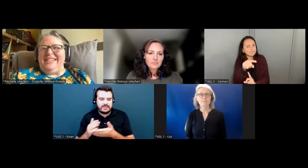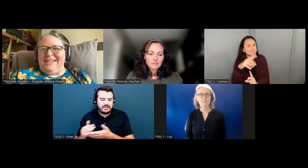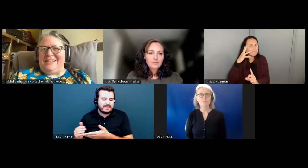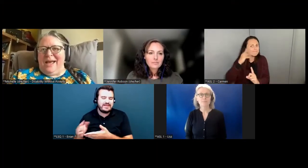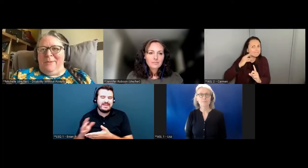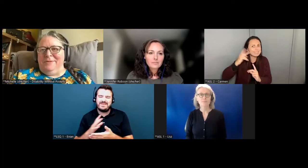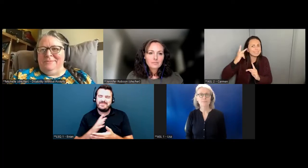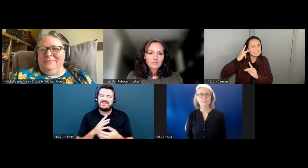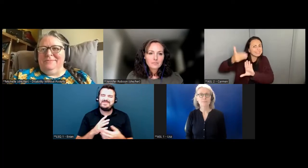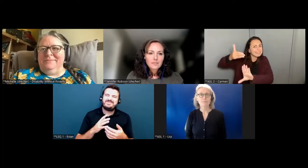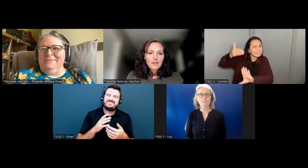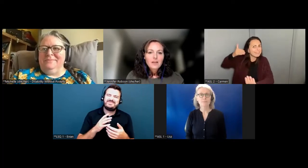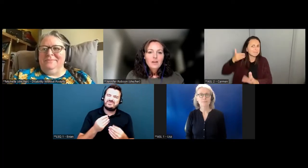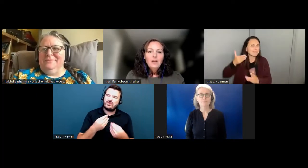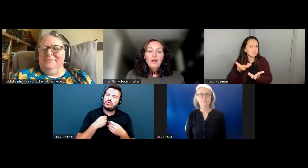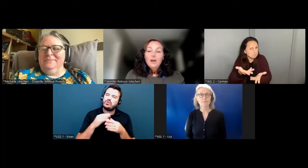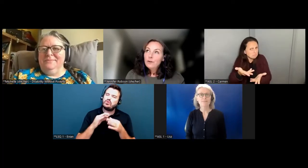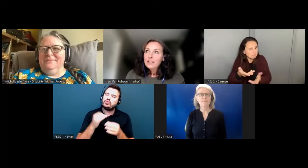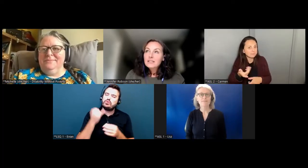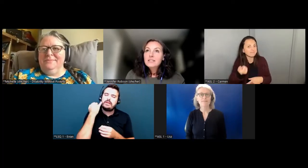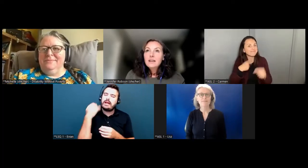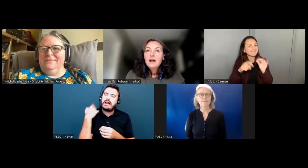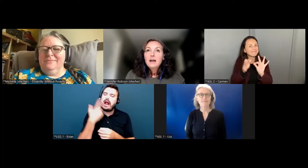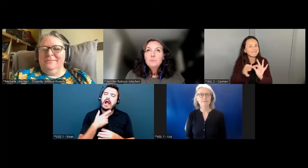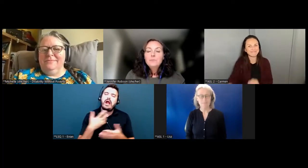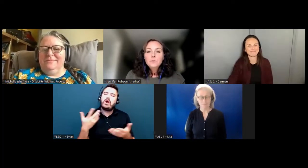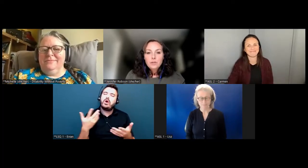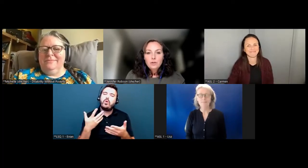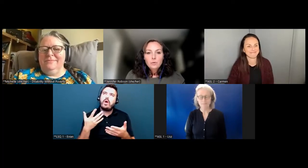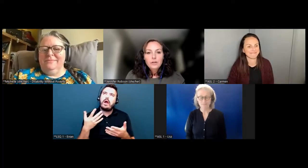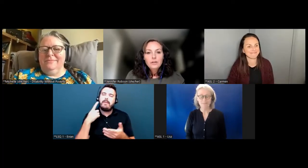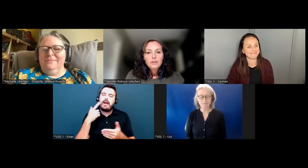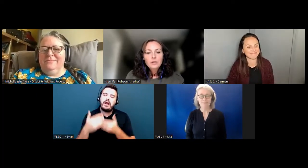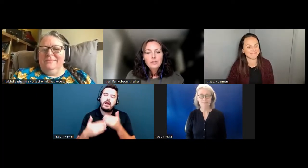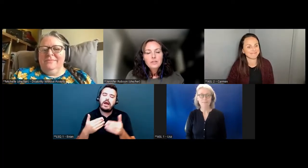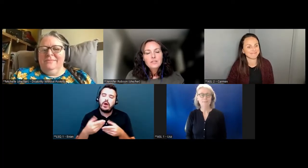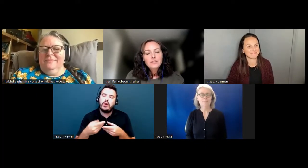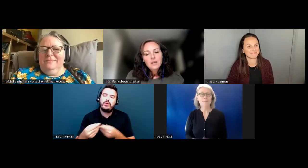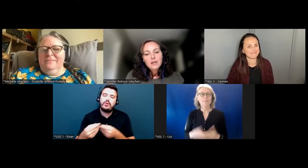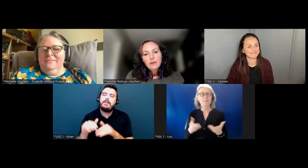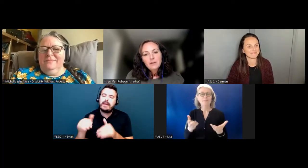THESE THINGS HAPPEN. RIGHT. SO YOU KNOW, THE DESIGN OF THE BENEFIT